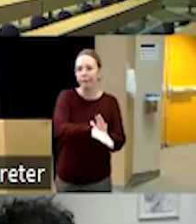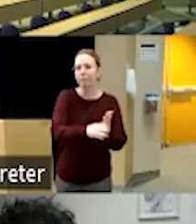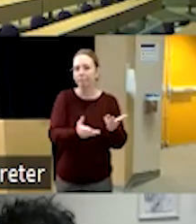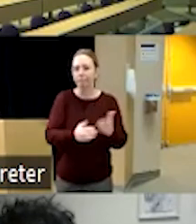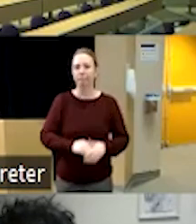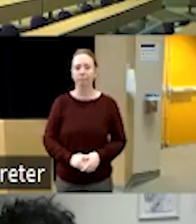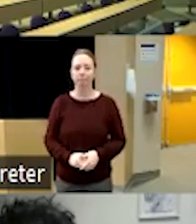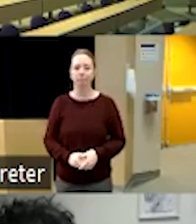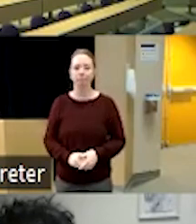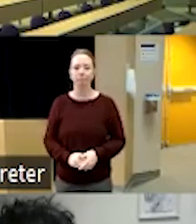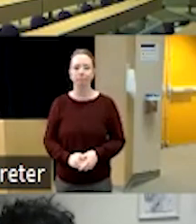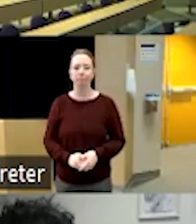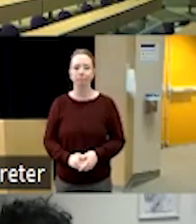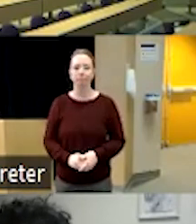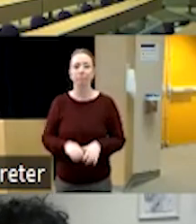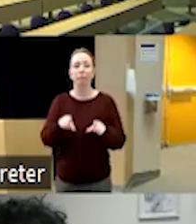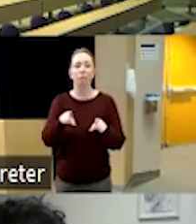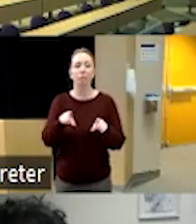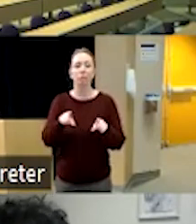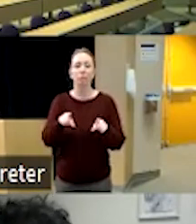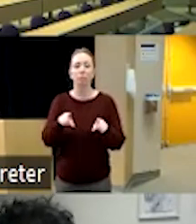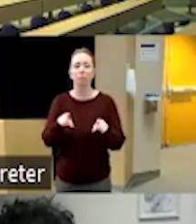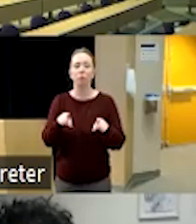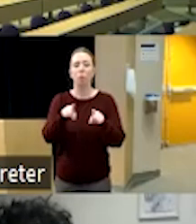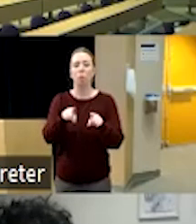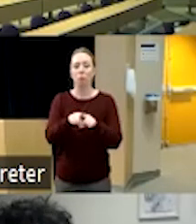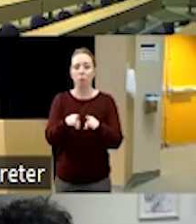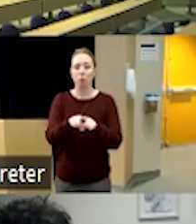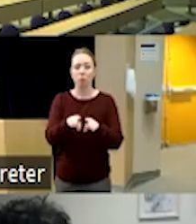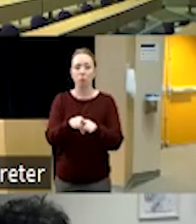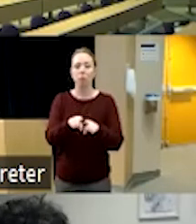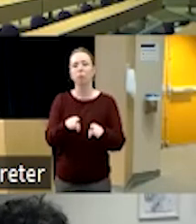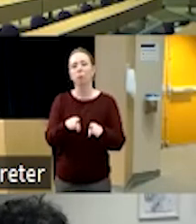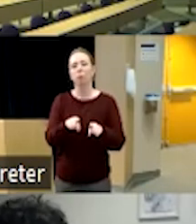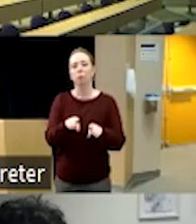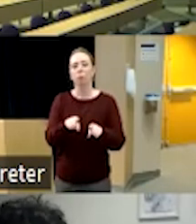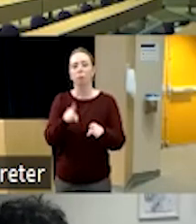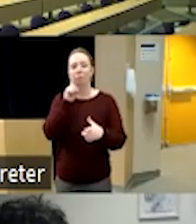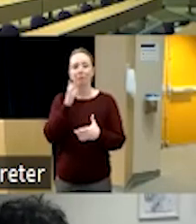also the second contraindication is if the psychiatric comorbidity in the morbidity is